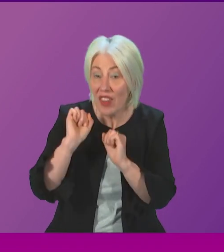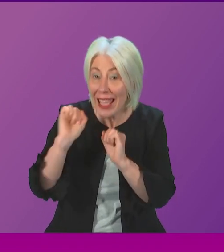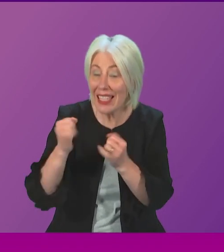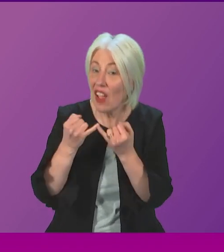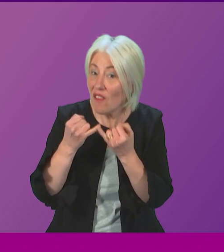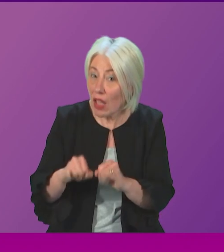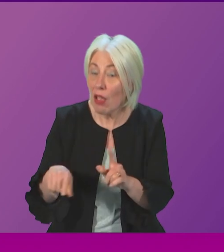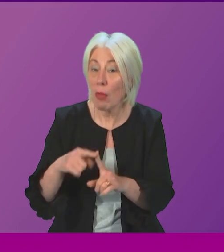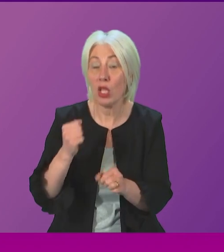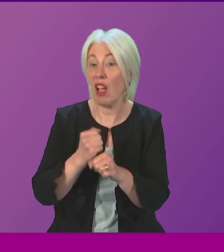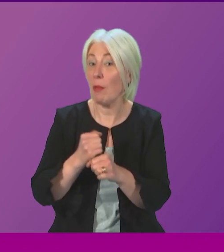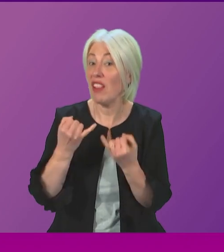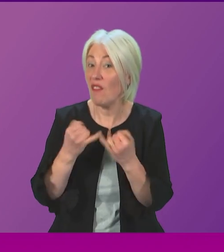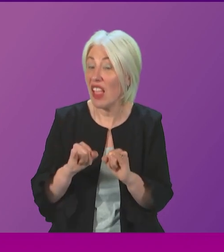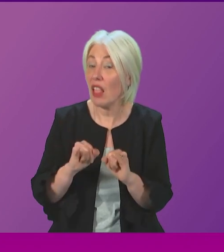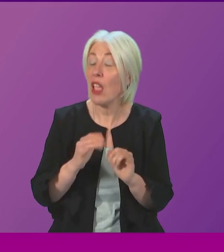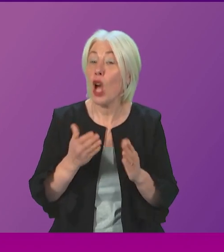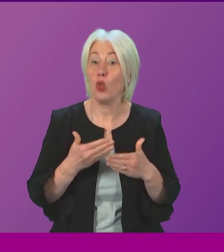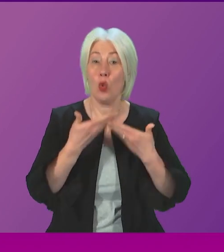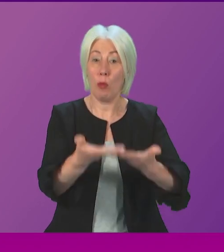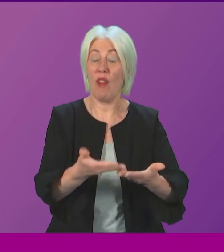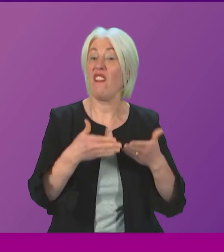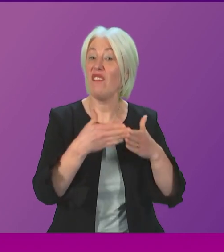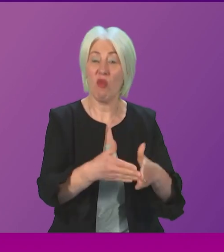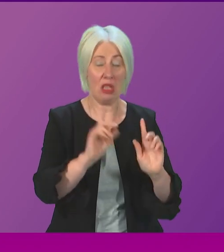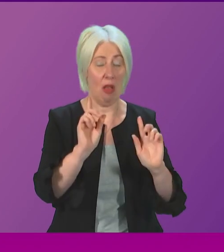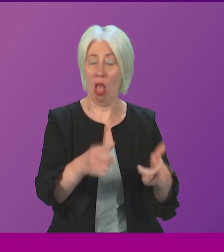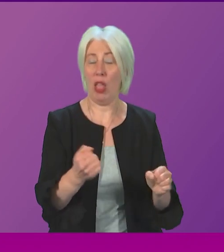provide ferries that are up to the job?